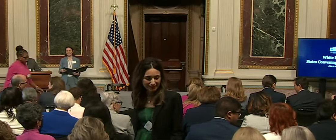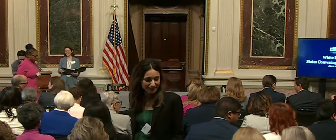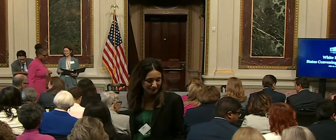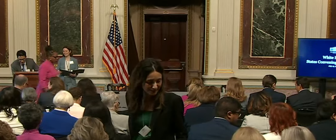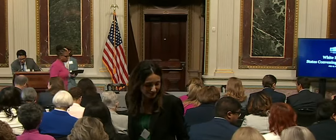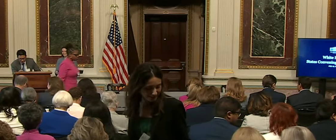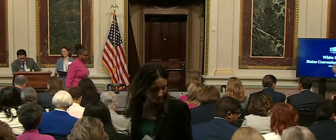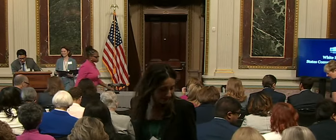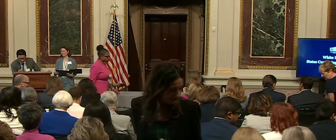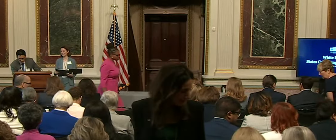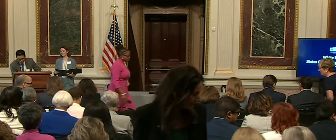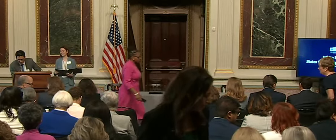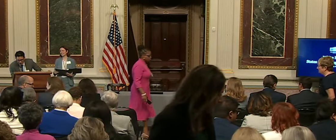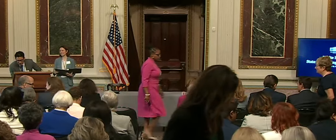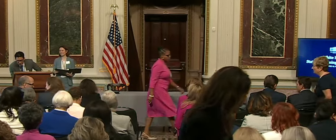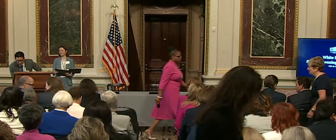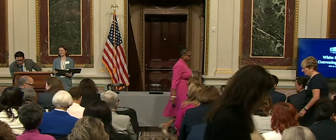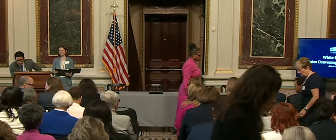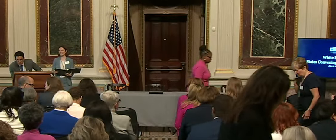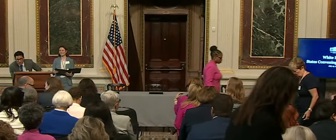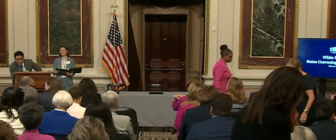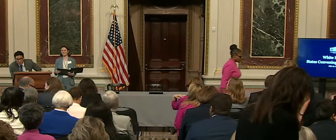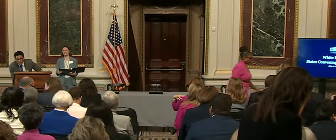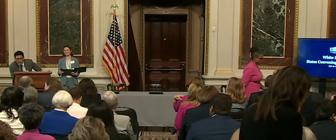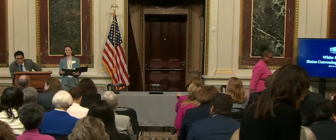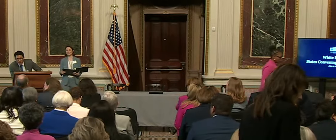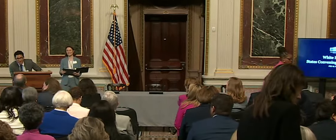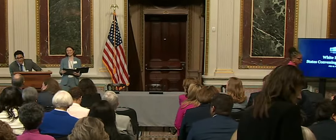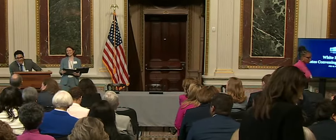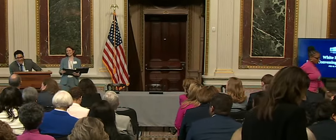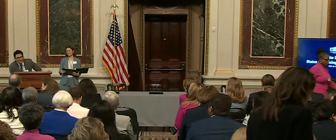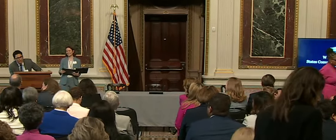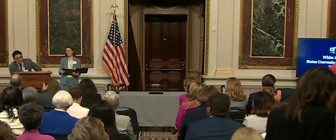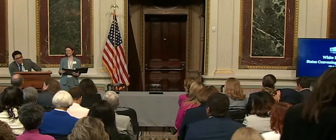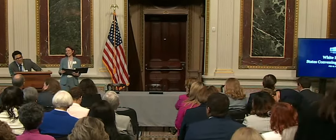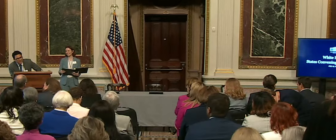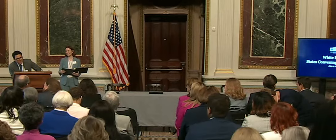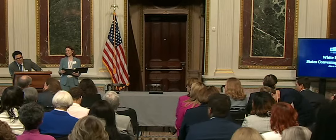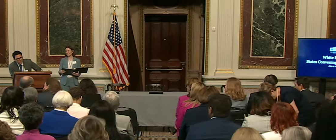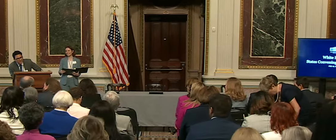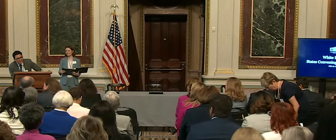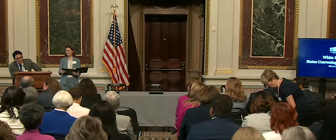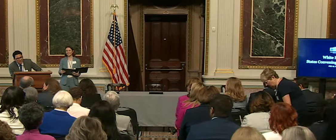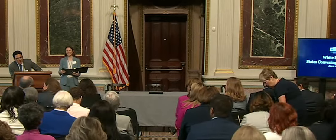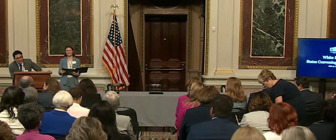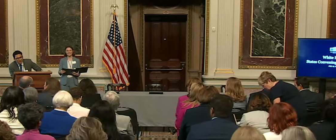Can folks hear me yet? Hi. Hello. Oh, there we are. Hi. If everyone could please take their seats.